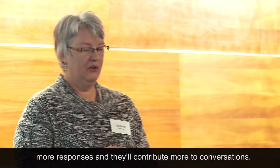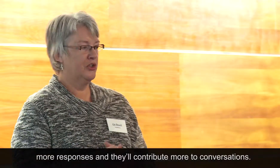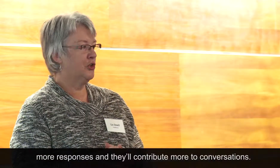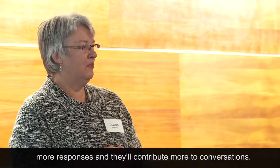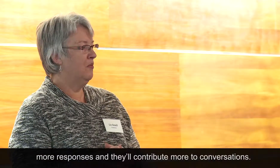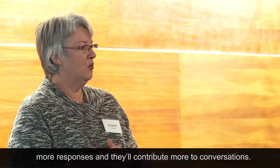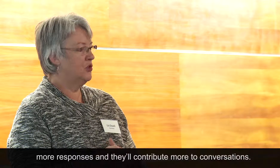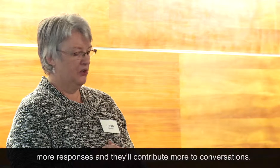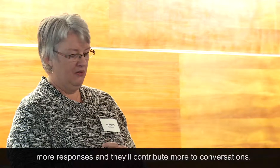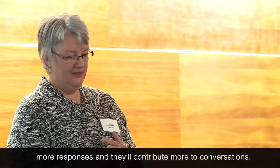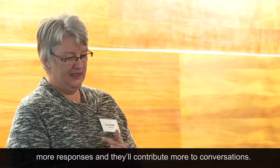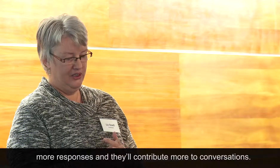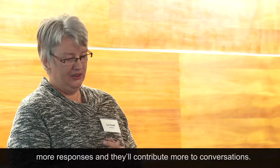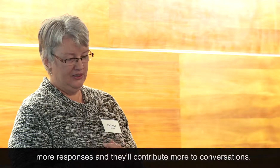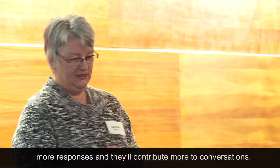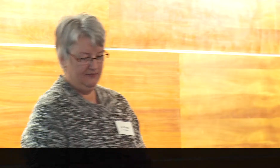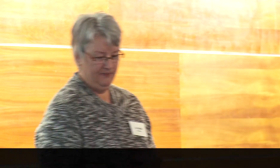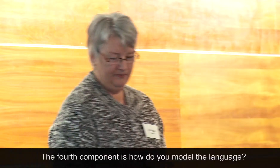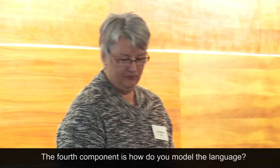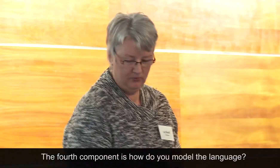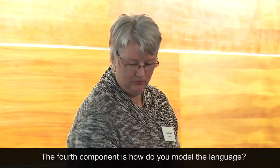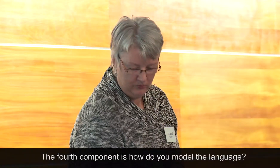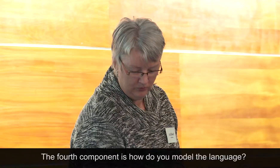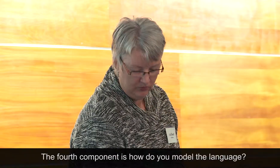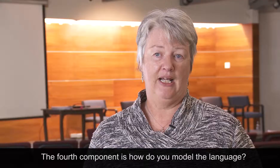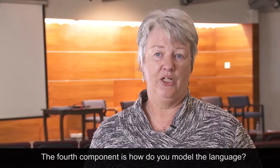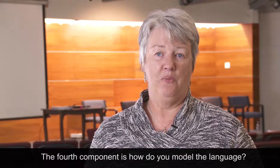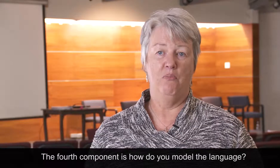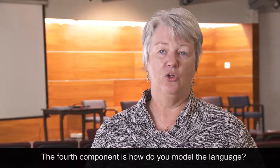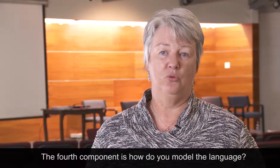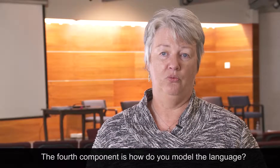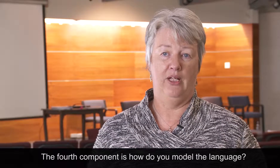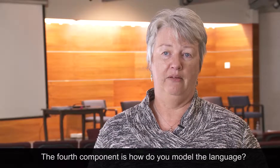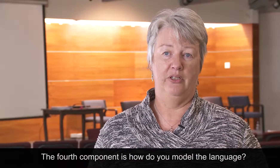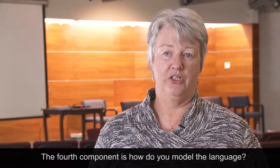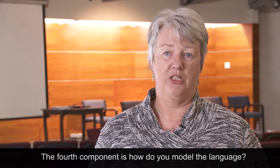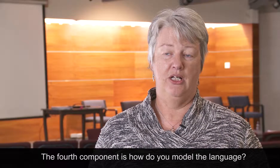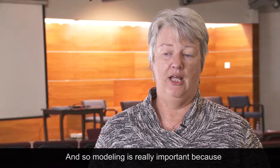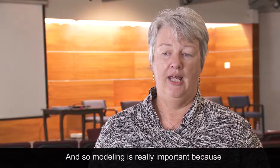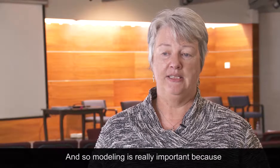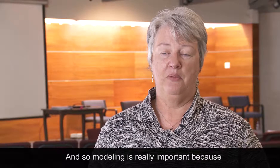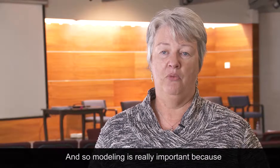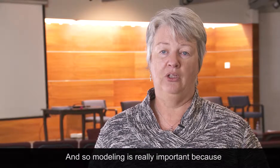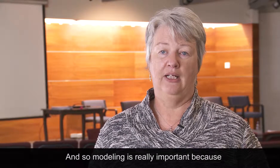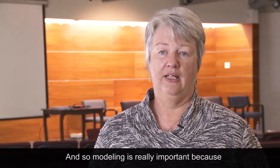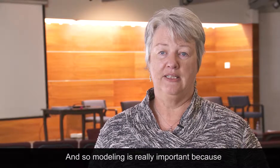and they’ll contribute more to conversations. Interview with Elizabeth continued. Elizabeth: The fourth component is how do you model the language? And so modeling is